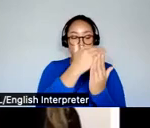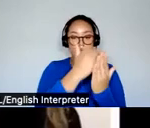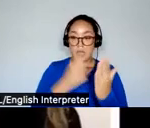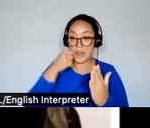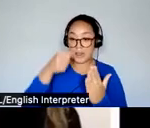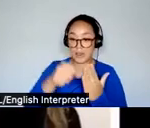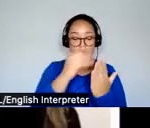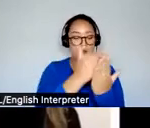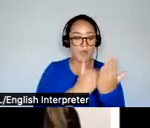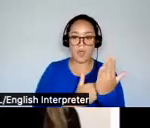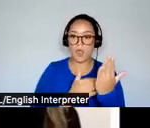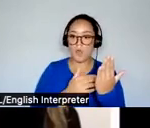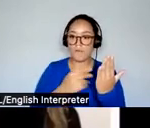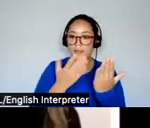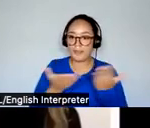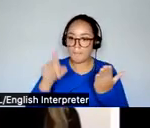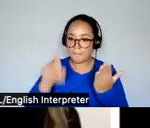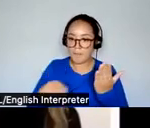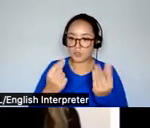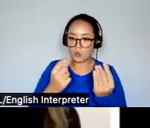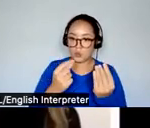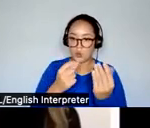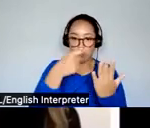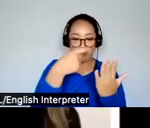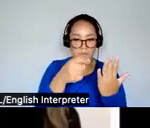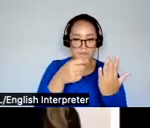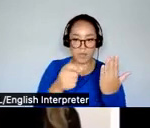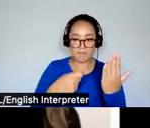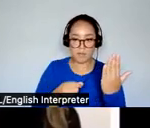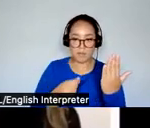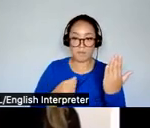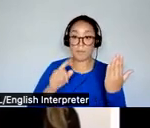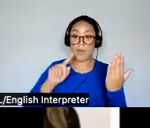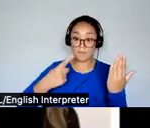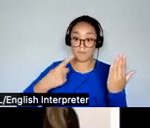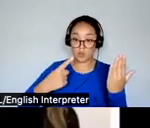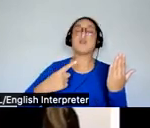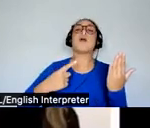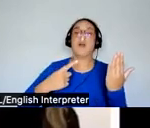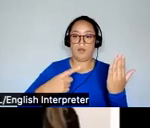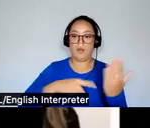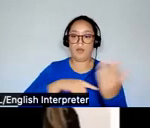Please ensure you make that make sure that you read that letter and review all the requirements